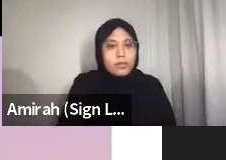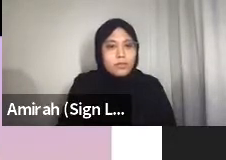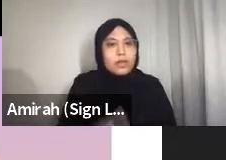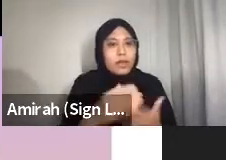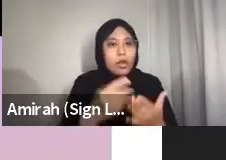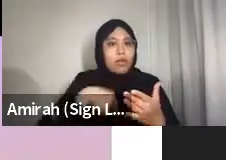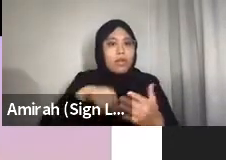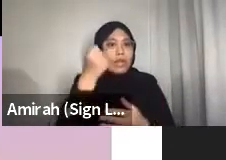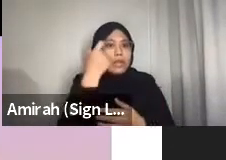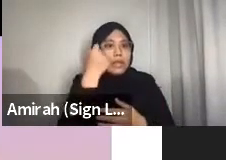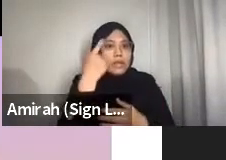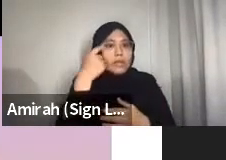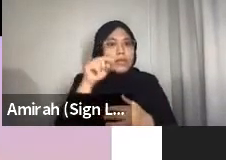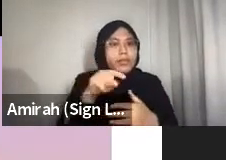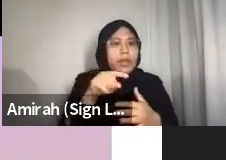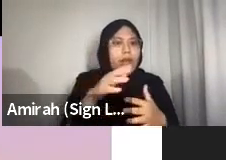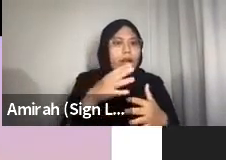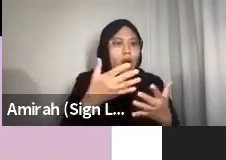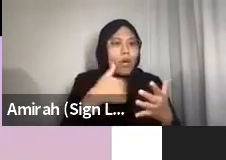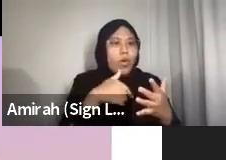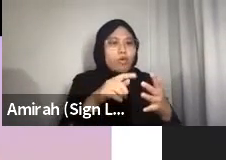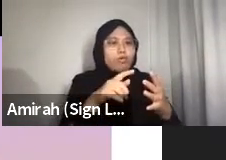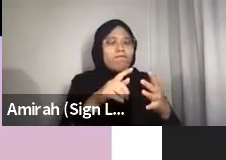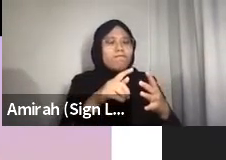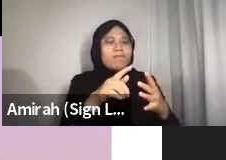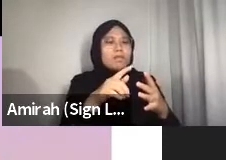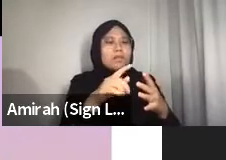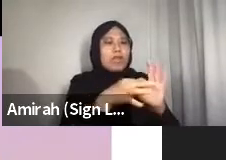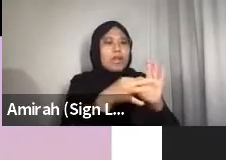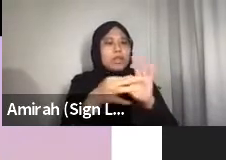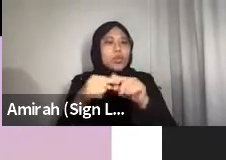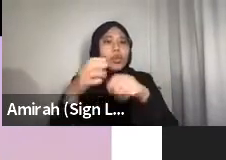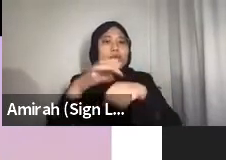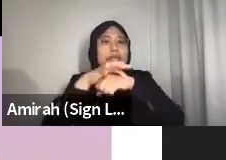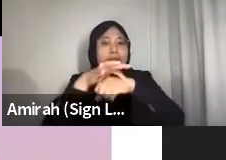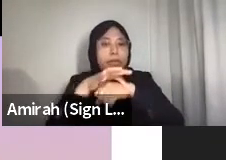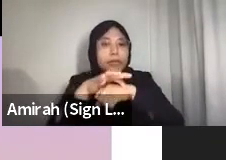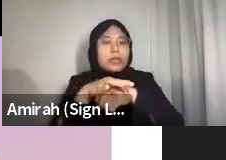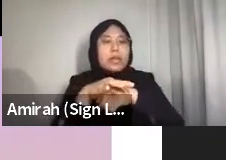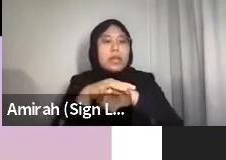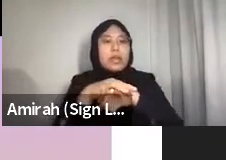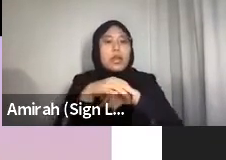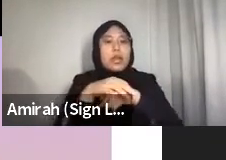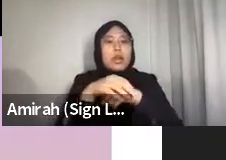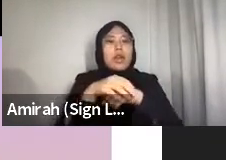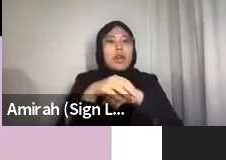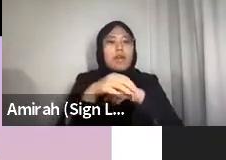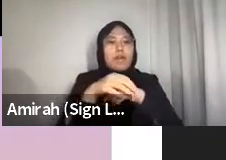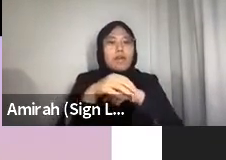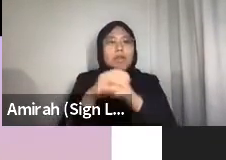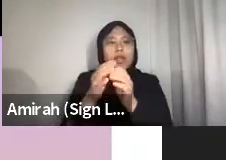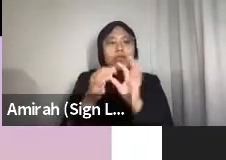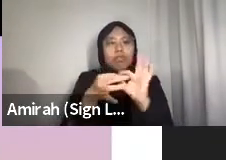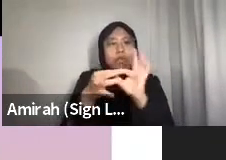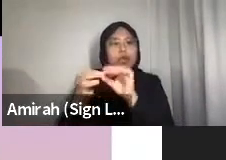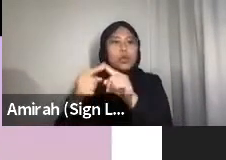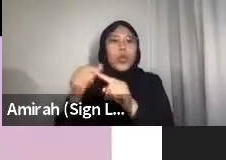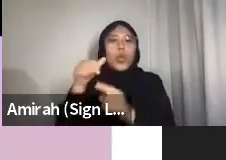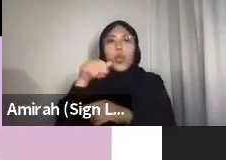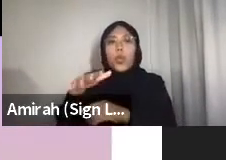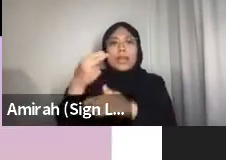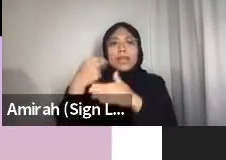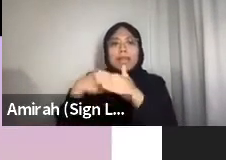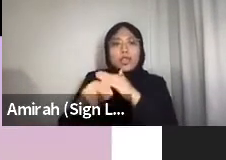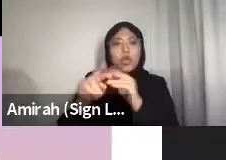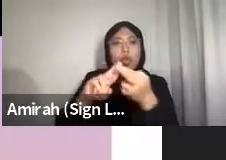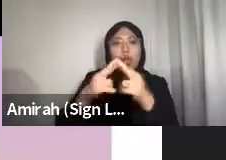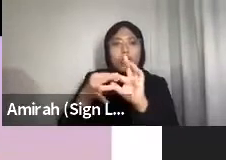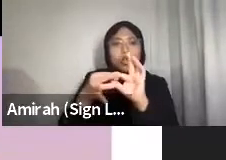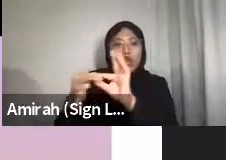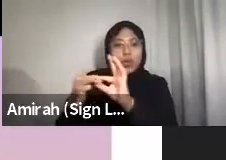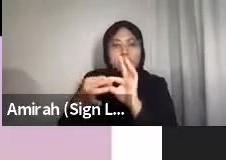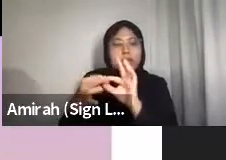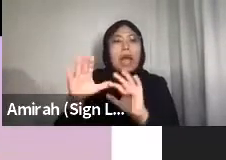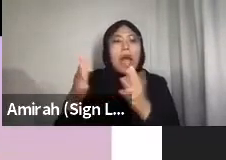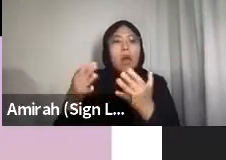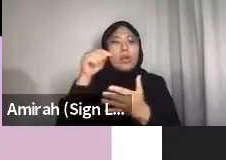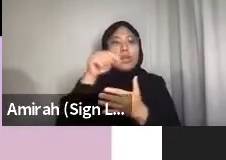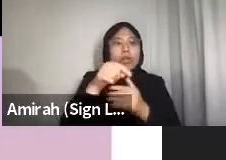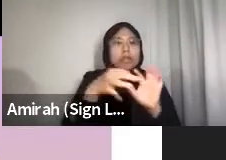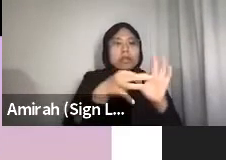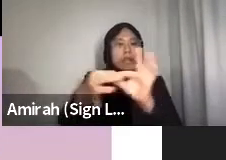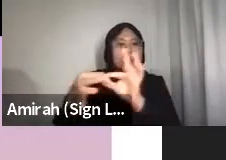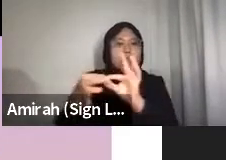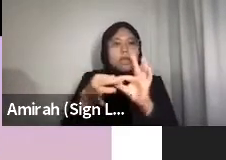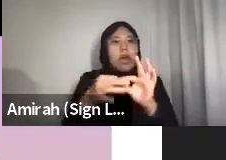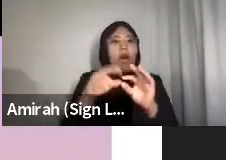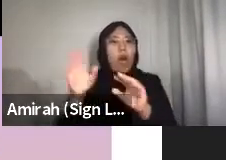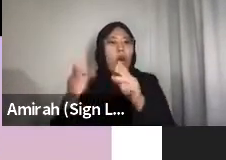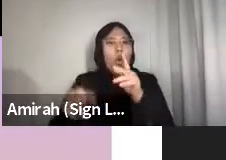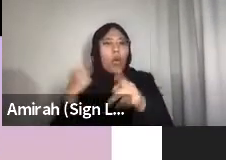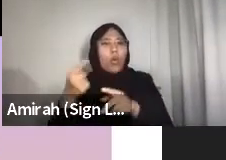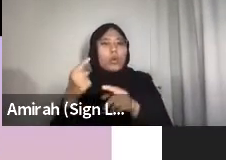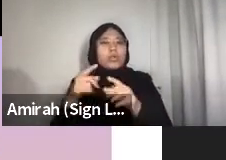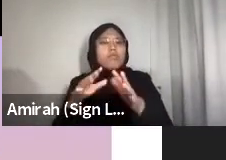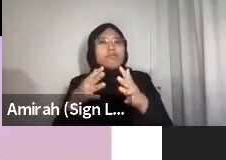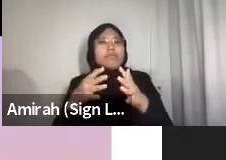and ecofeminism is mainly primarily interested in woman-nature relationships and how these entanglements are typically negatively impacted by patriarchy.